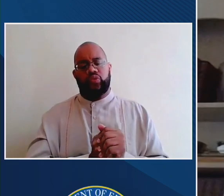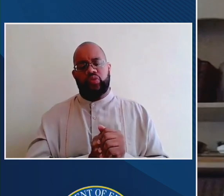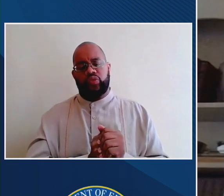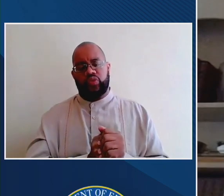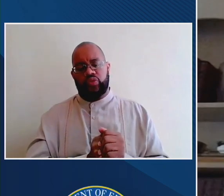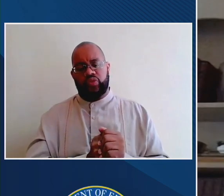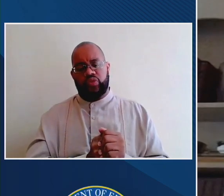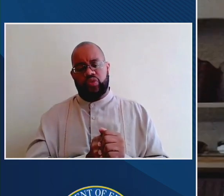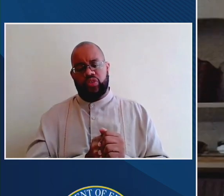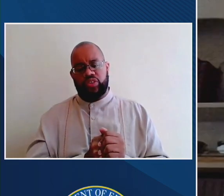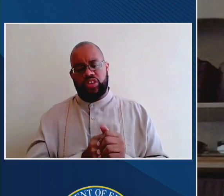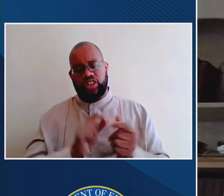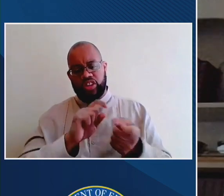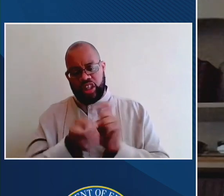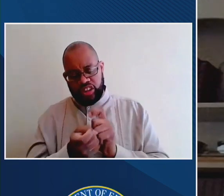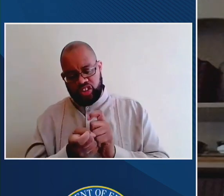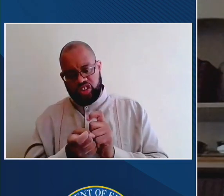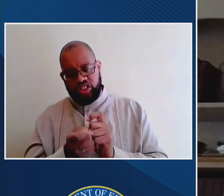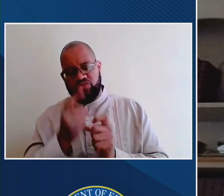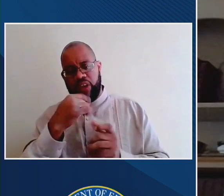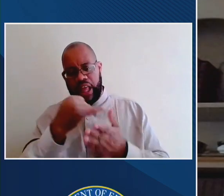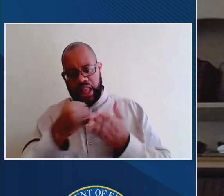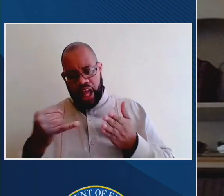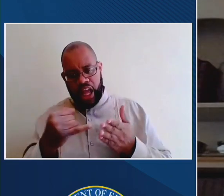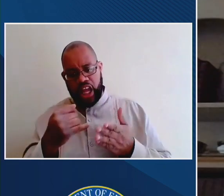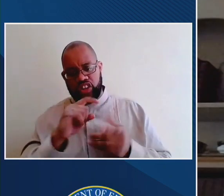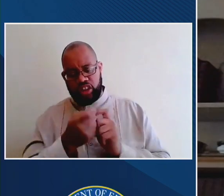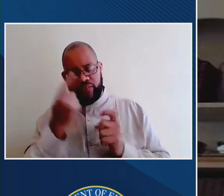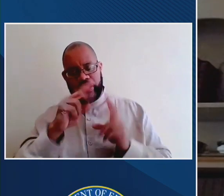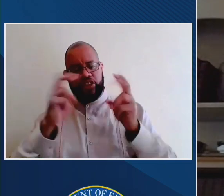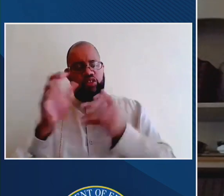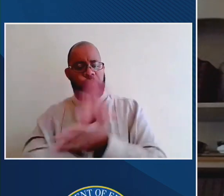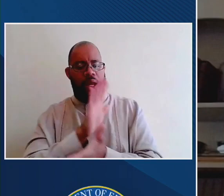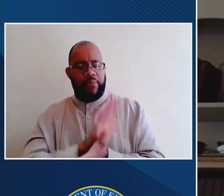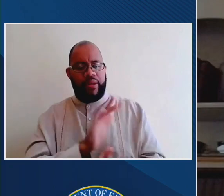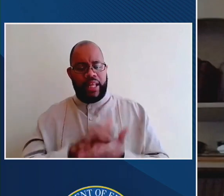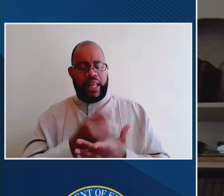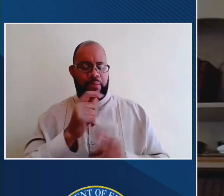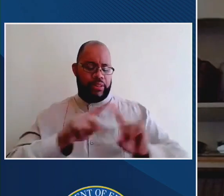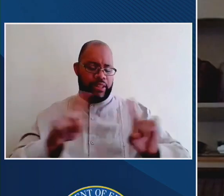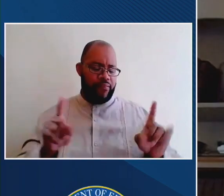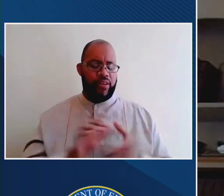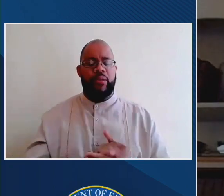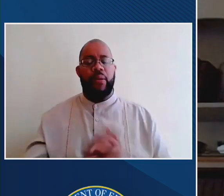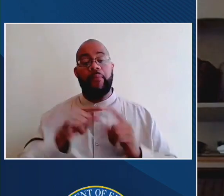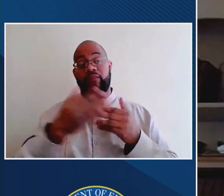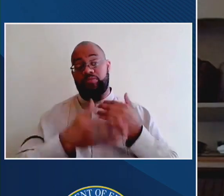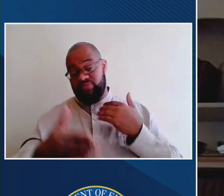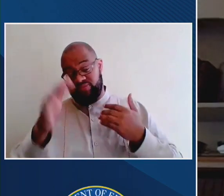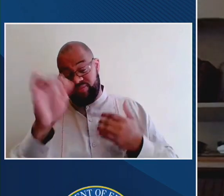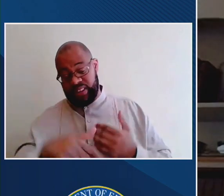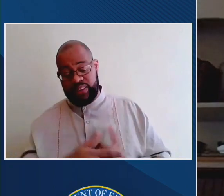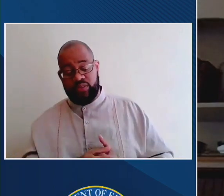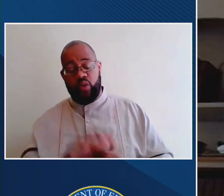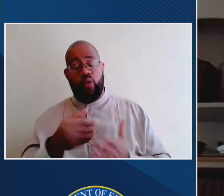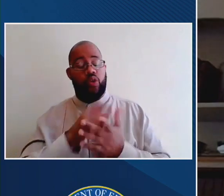that you have in addition to the issue paper. So that's going to be a little different. But for the rest of them, all the changes are contained in the issue